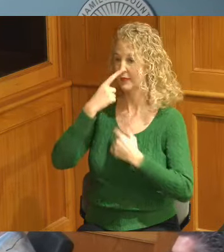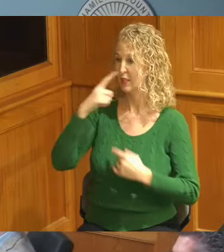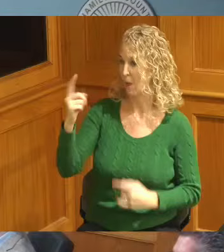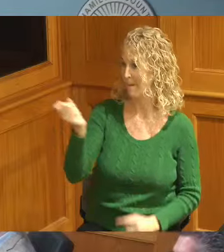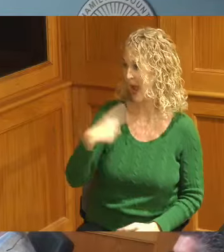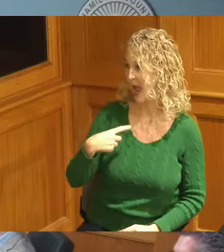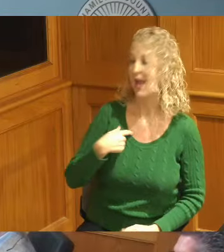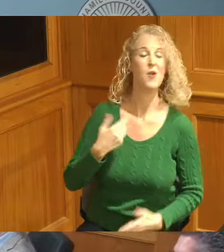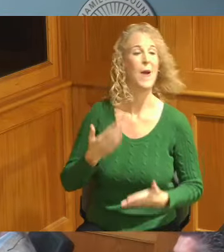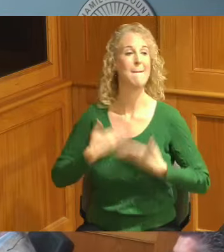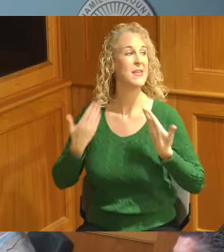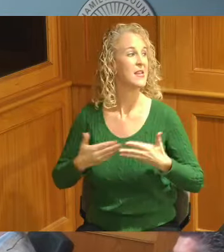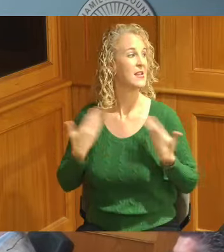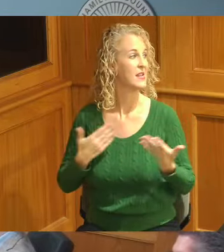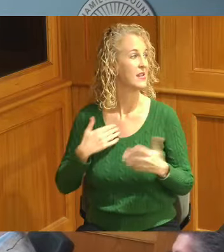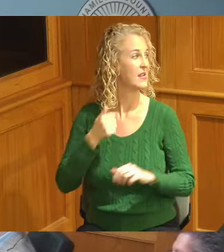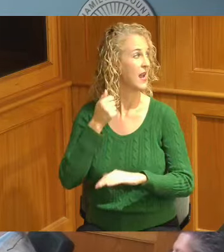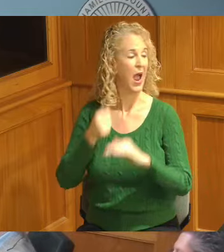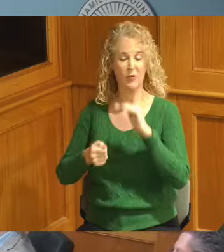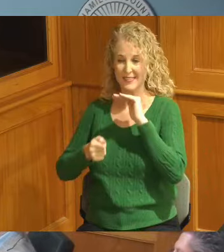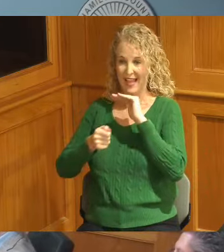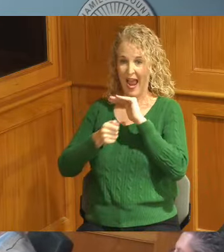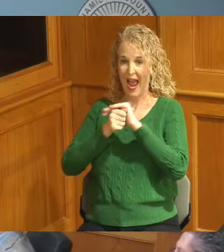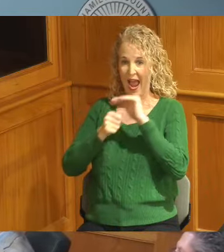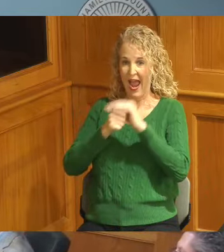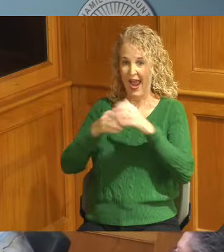there she is. I'm sorry. We have this poll, so we're like, is it this way or that way? Yeah,